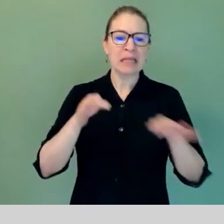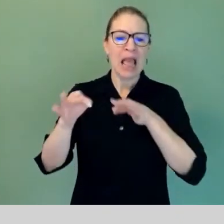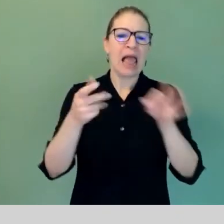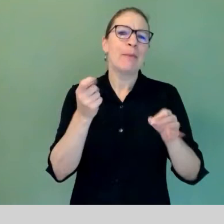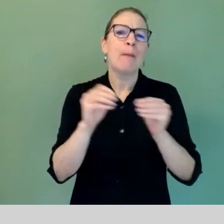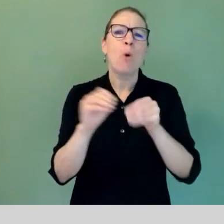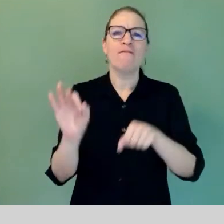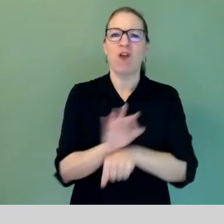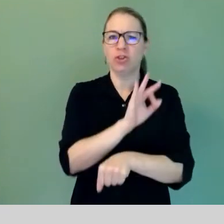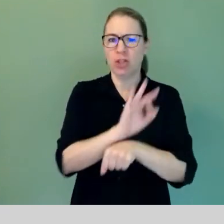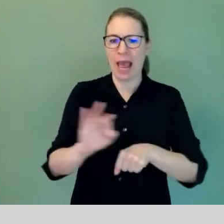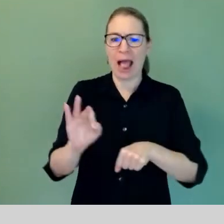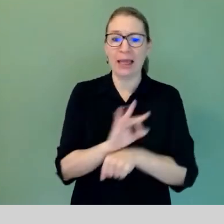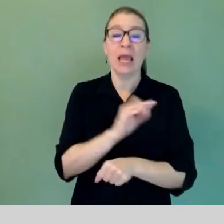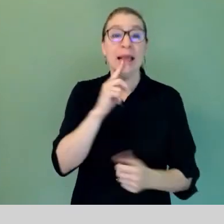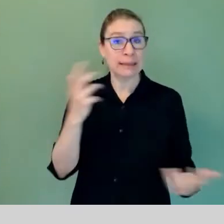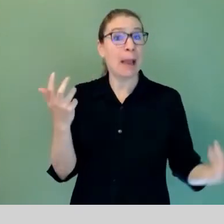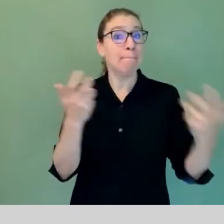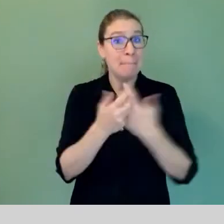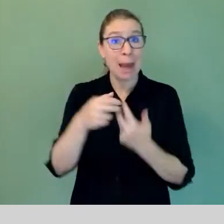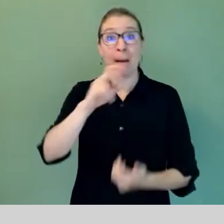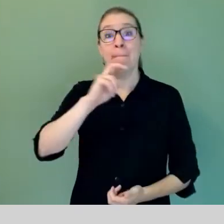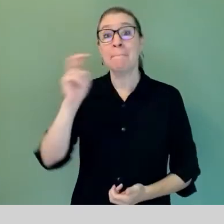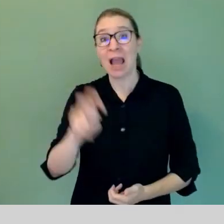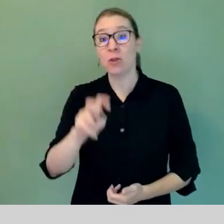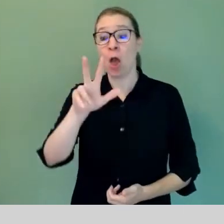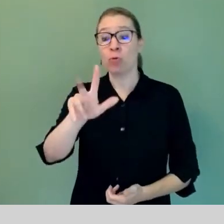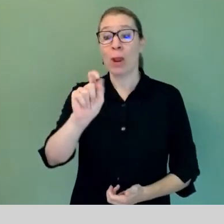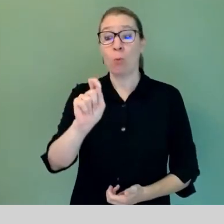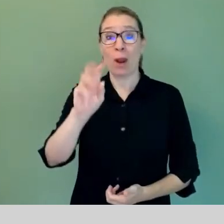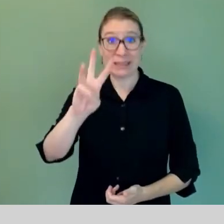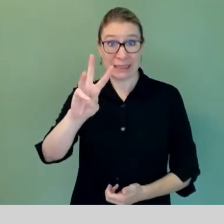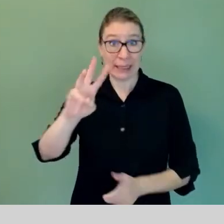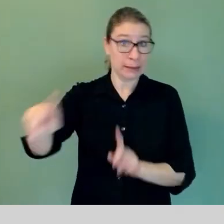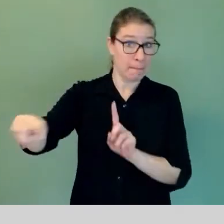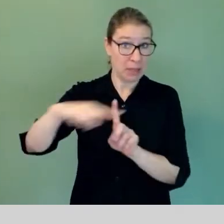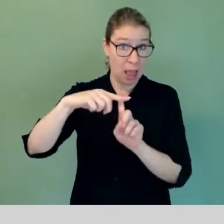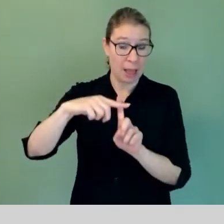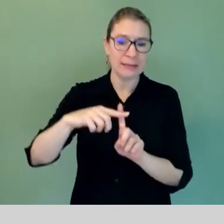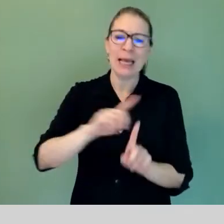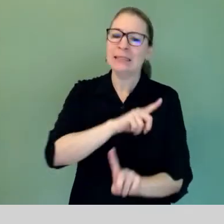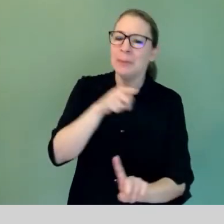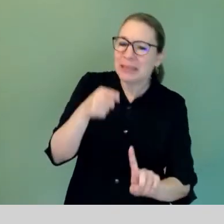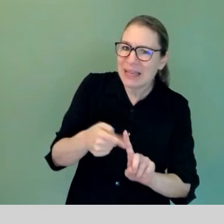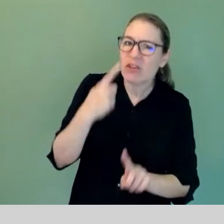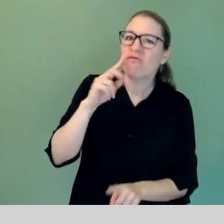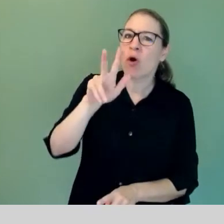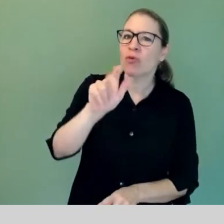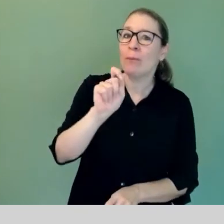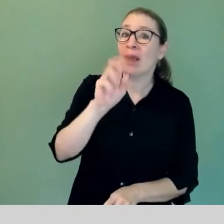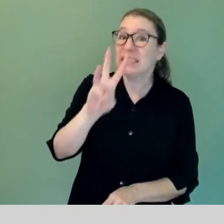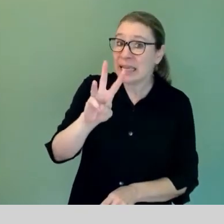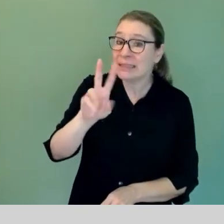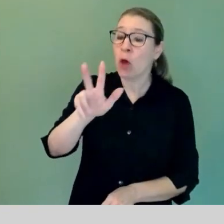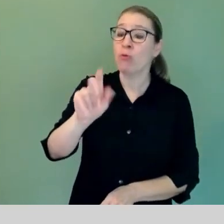So little more about the functionality, it's compatible with Python 3.6 Plus. It's been specifically tested for 3.6,